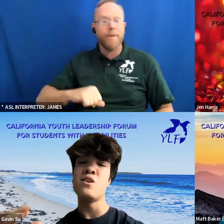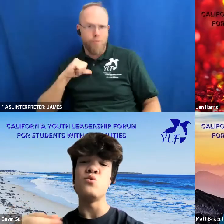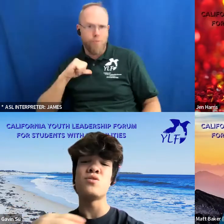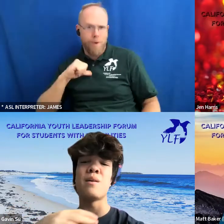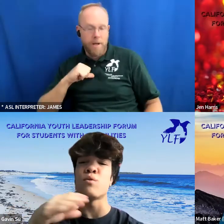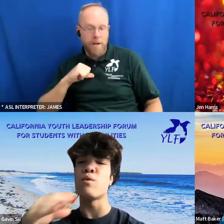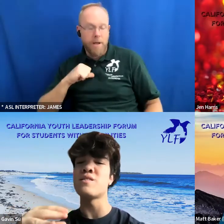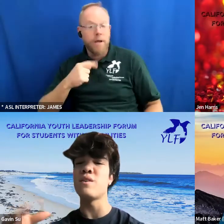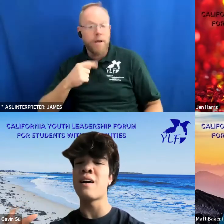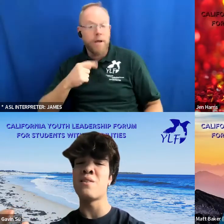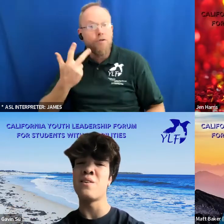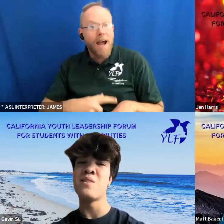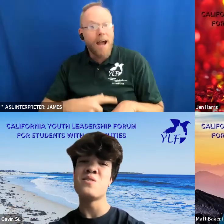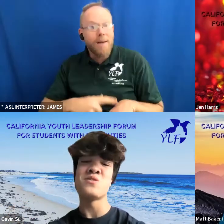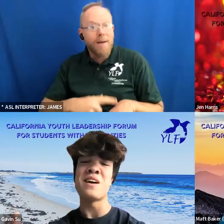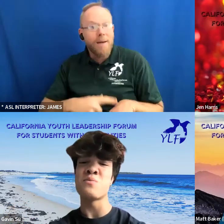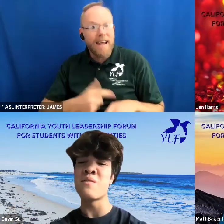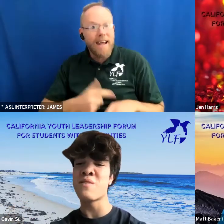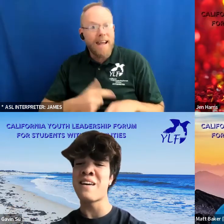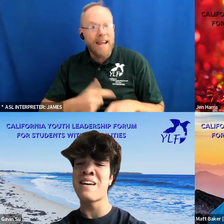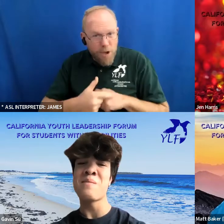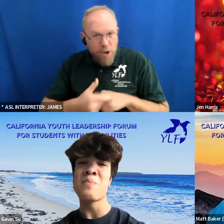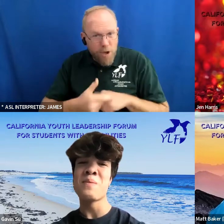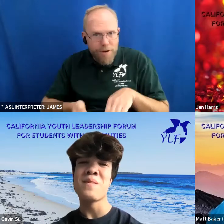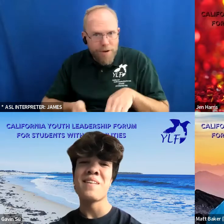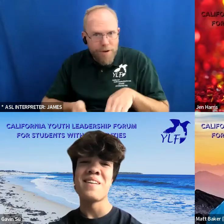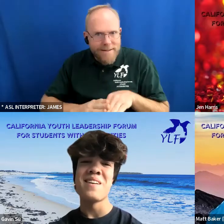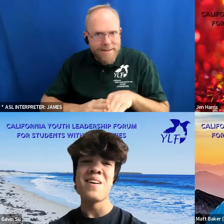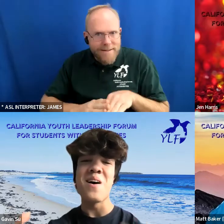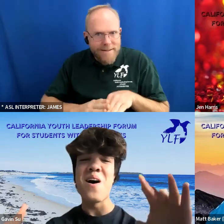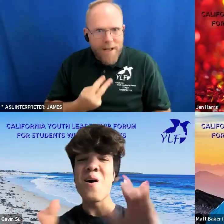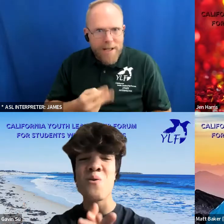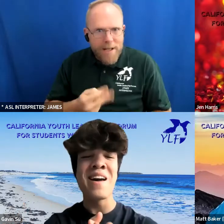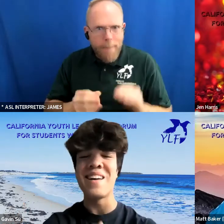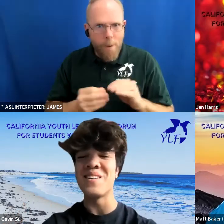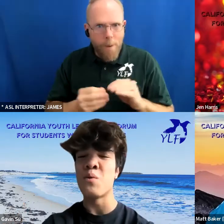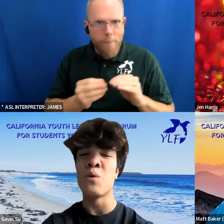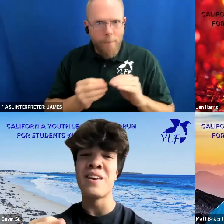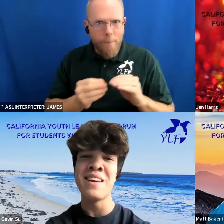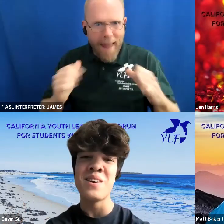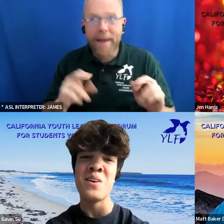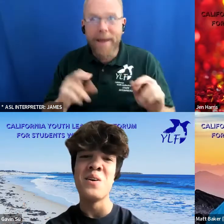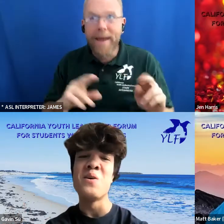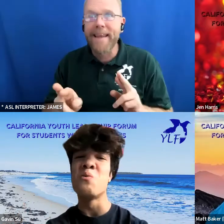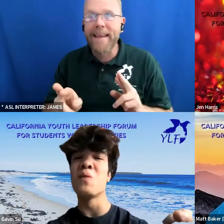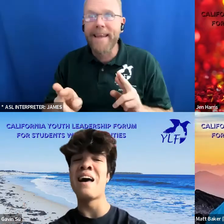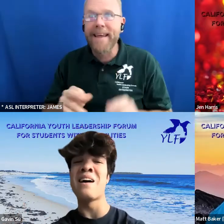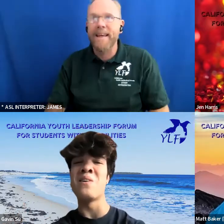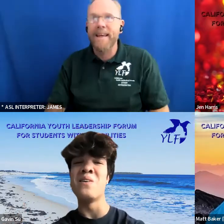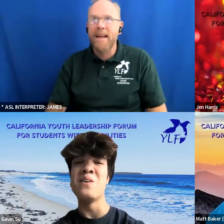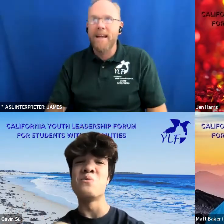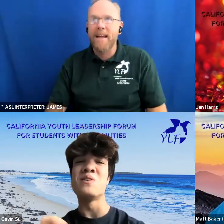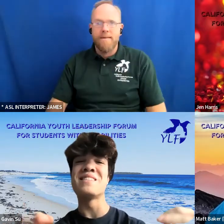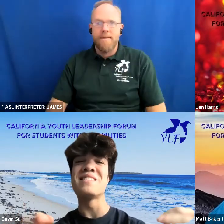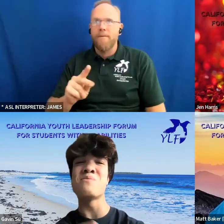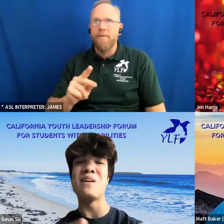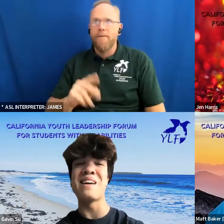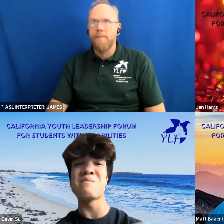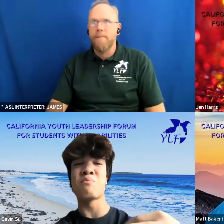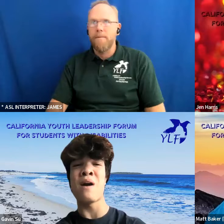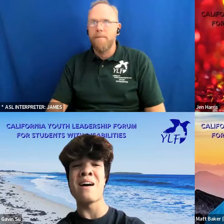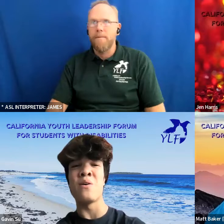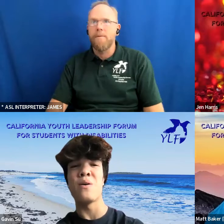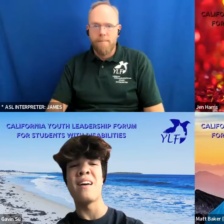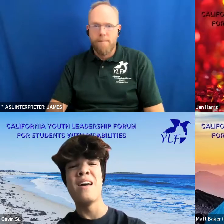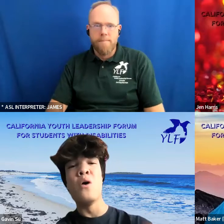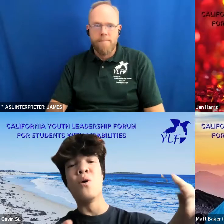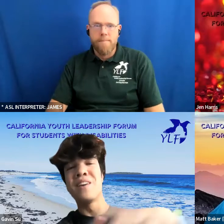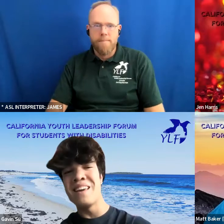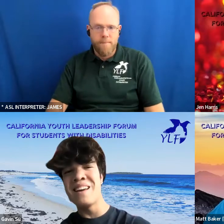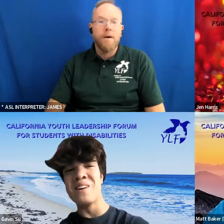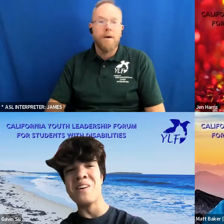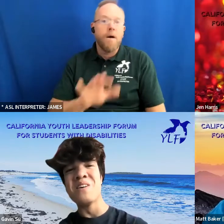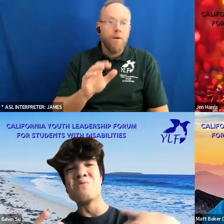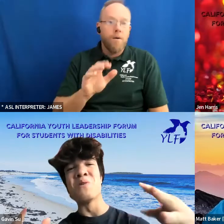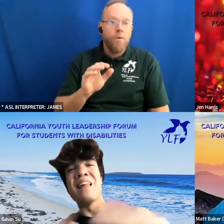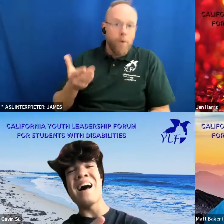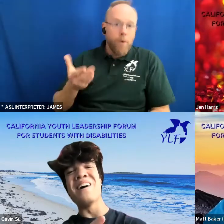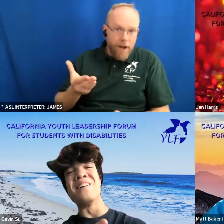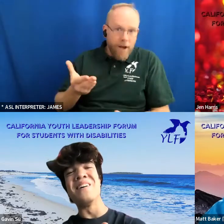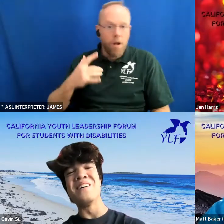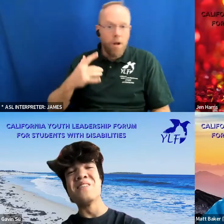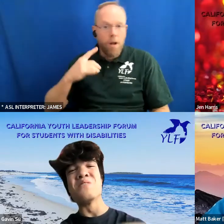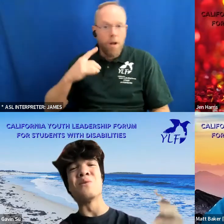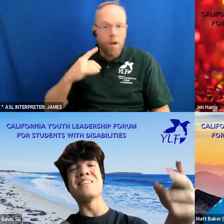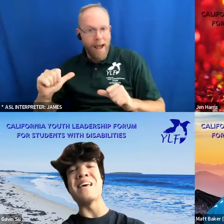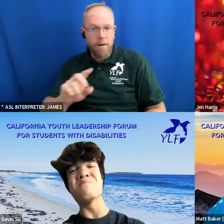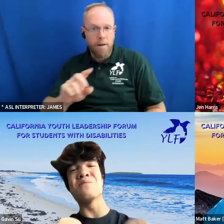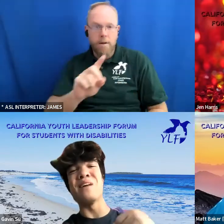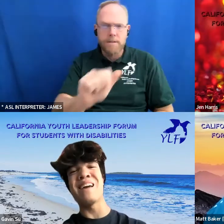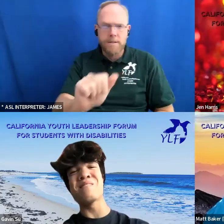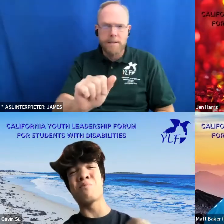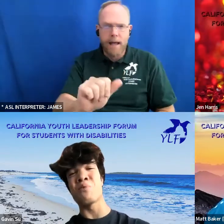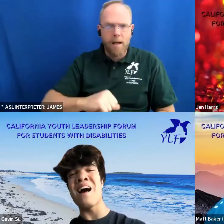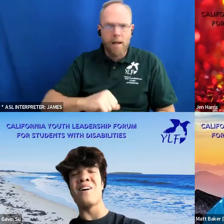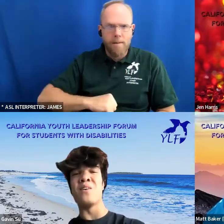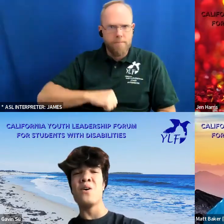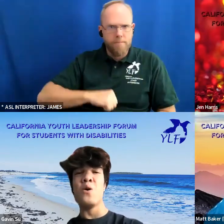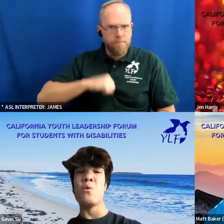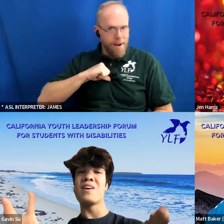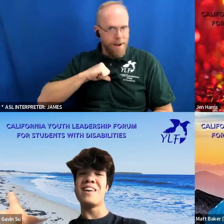you just get progressively louder so you guys ready for that yes yes all right yes i was born